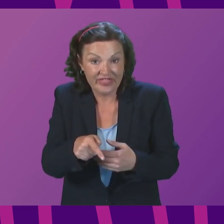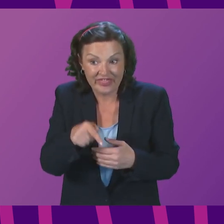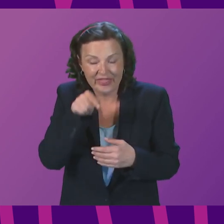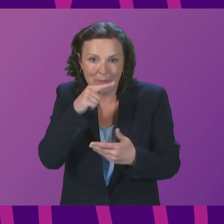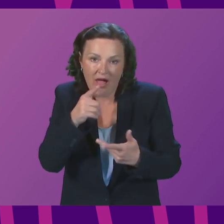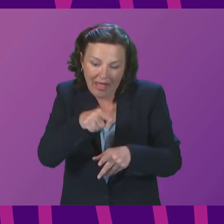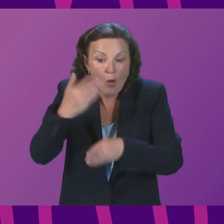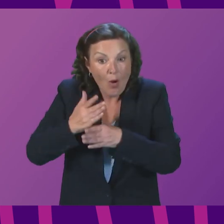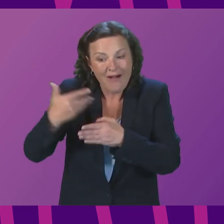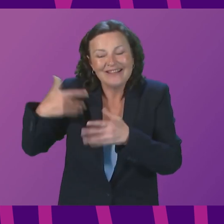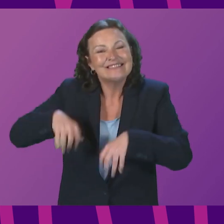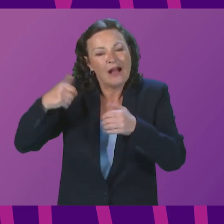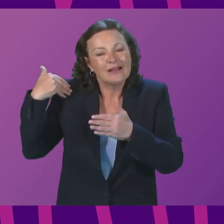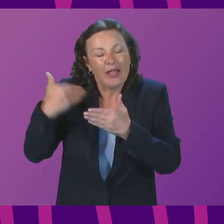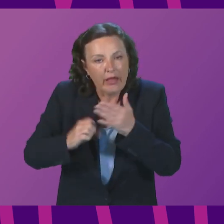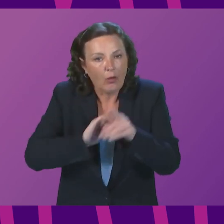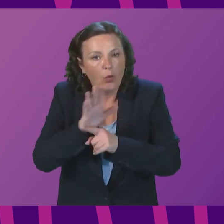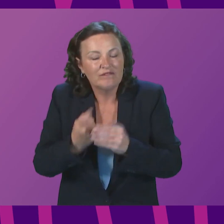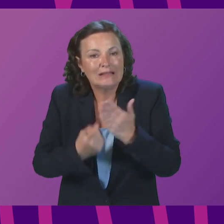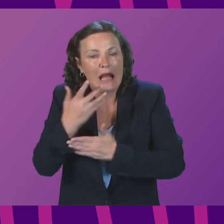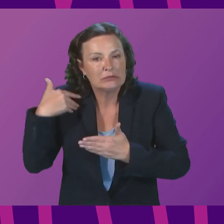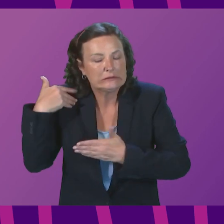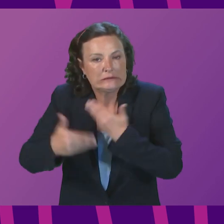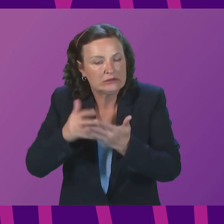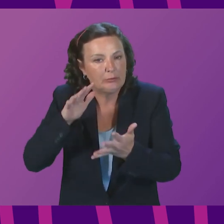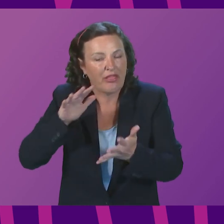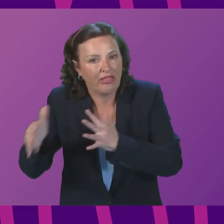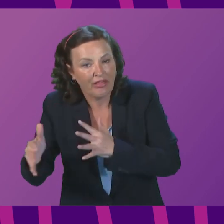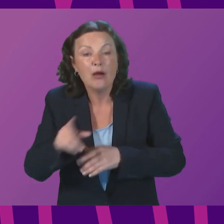However, I can confirm that we are now developing a new national leadership development programme